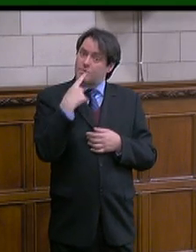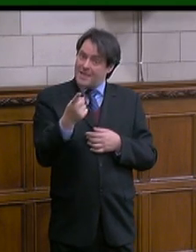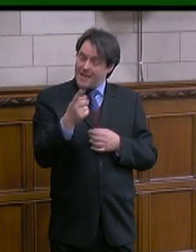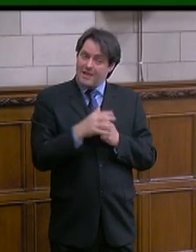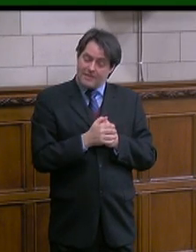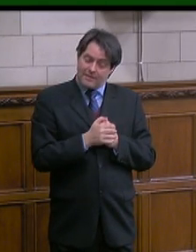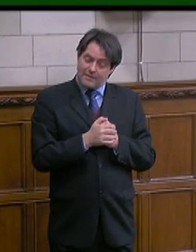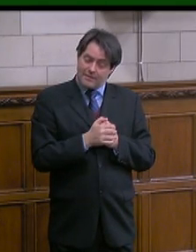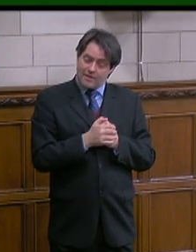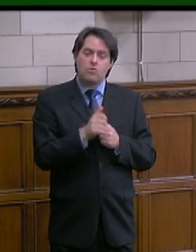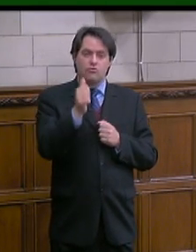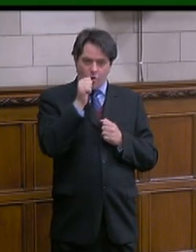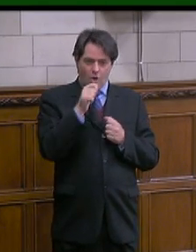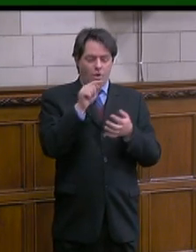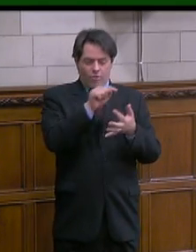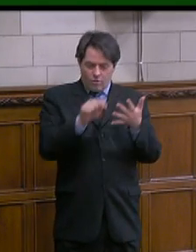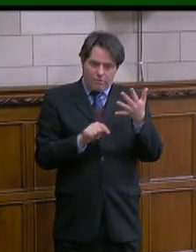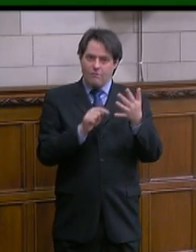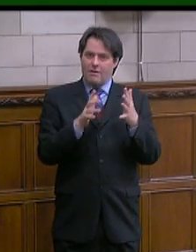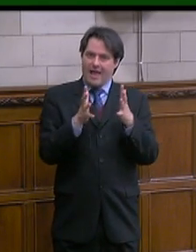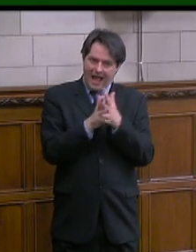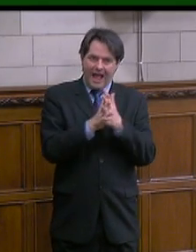Given the hoops that have to be jumped through to actually get to a position in which a GCSE